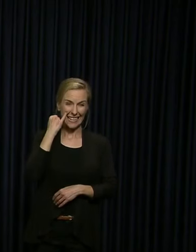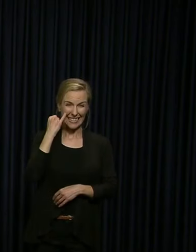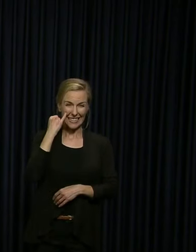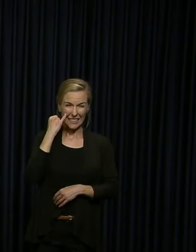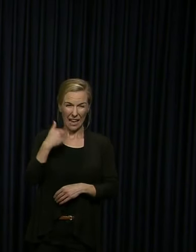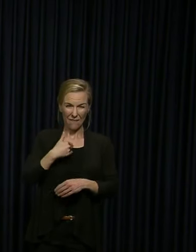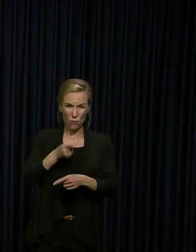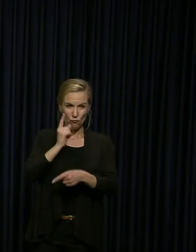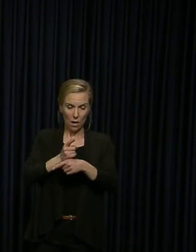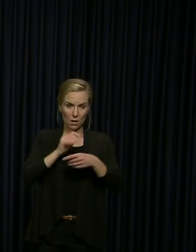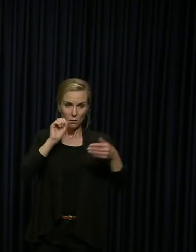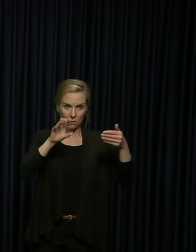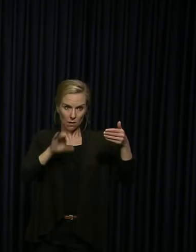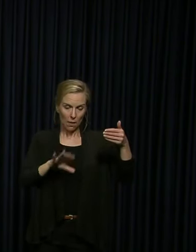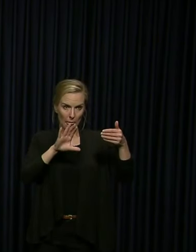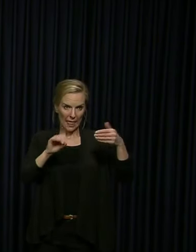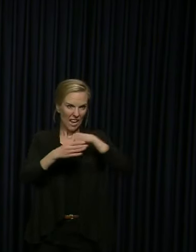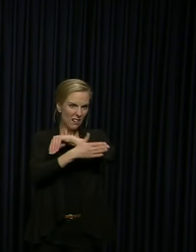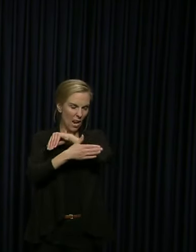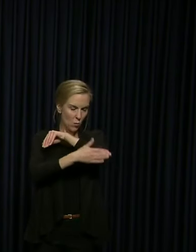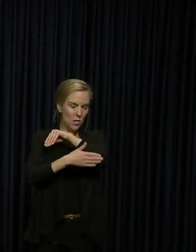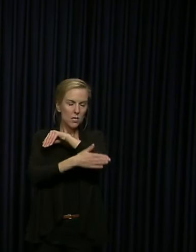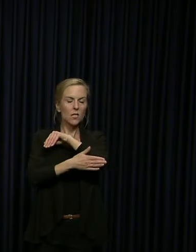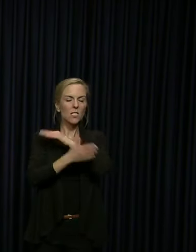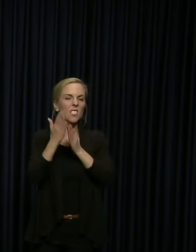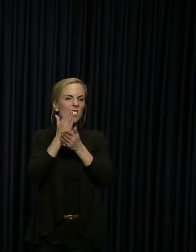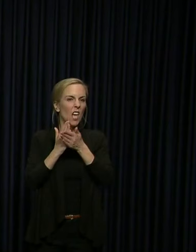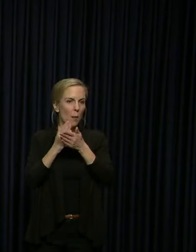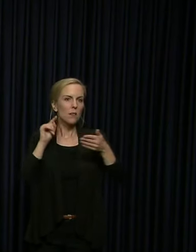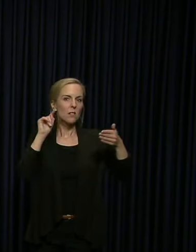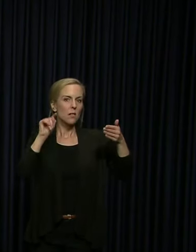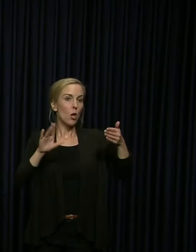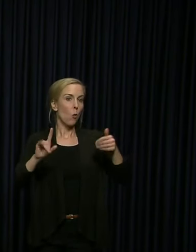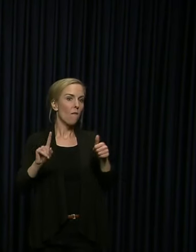WITH A NUMBER OF COUNTY JUDGES